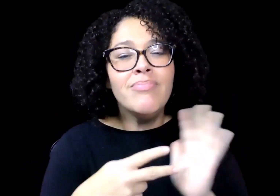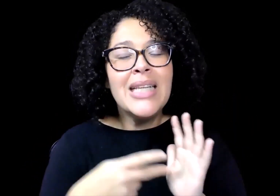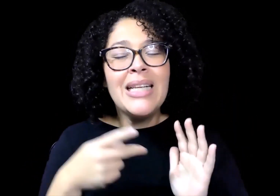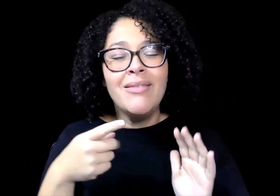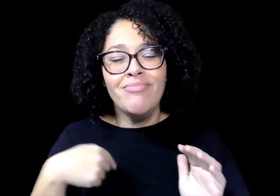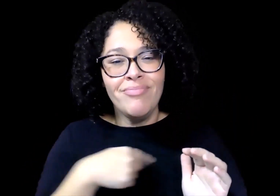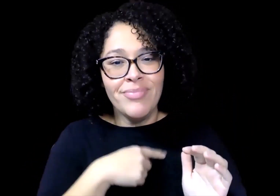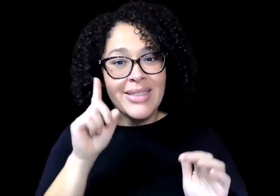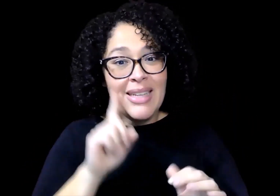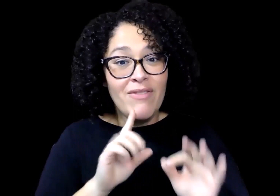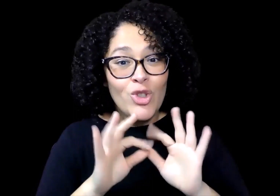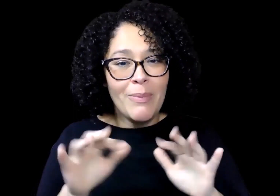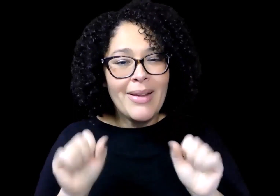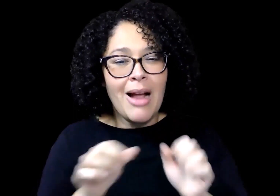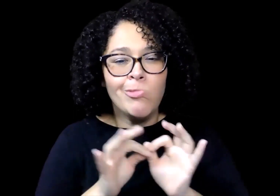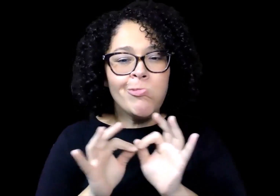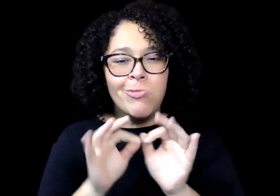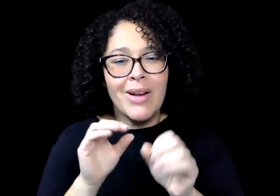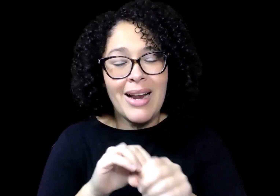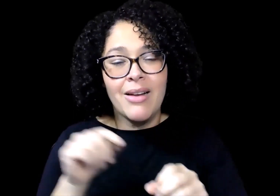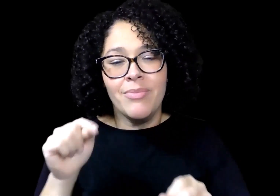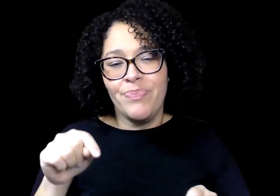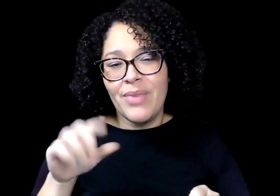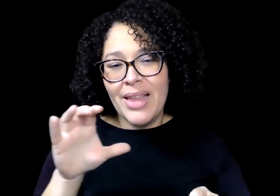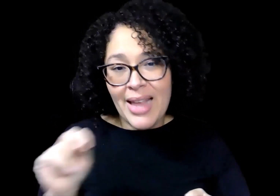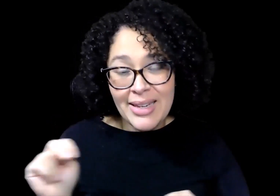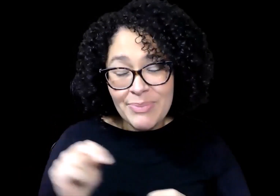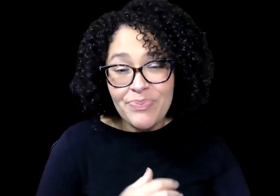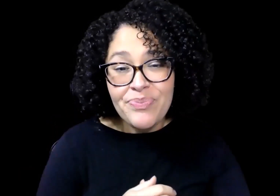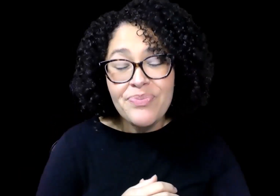so that legislation passed and we're very proud of it and now we have deaf